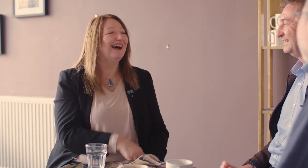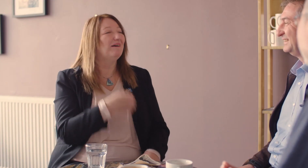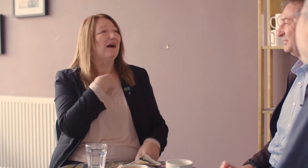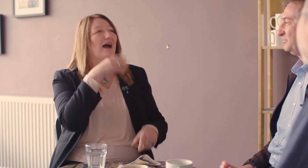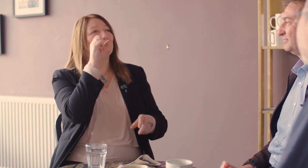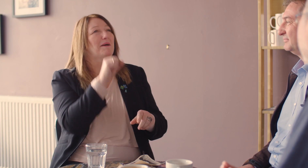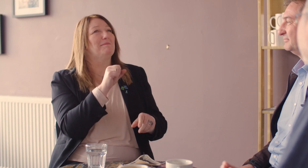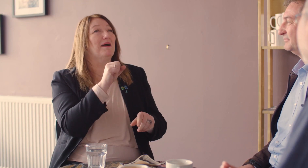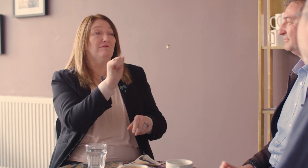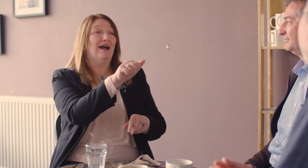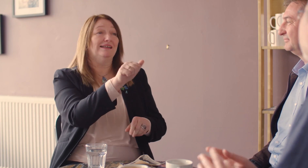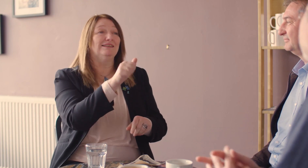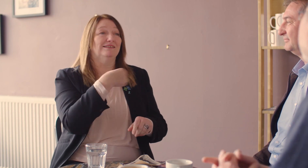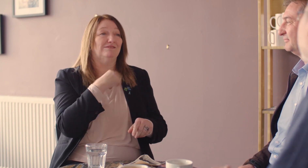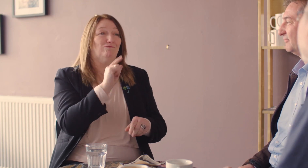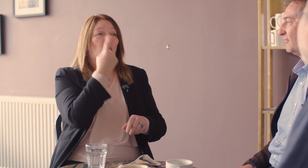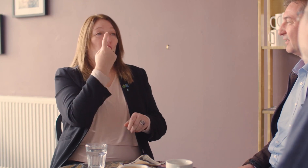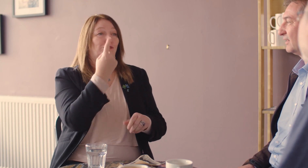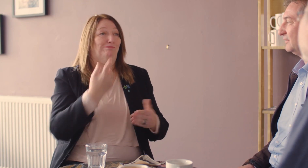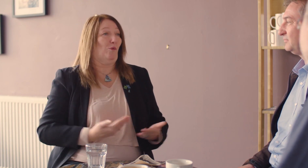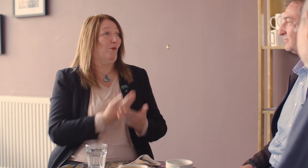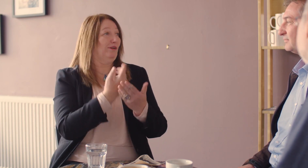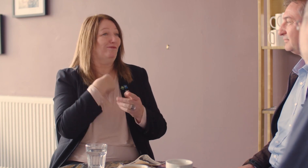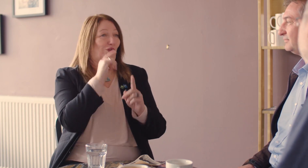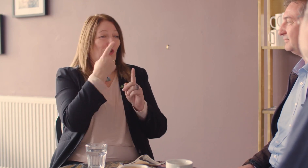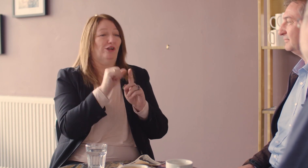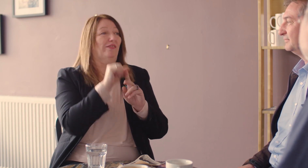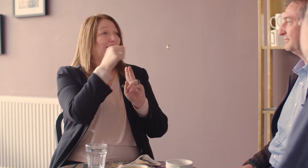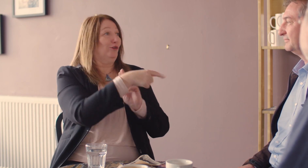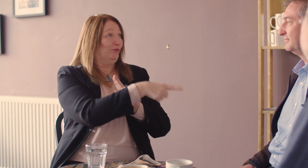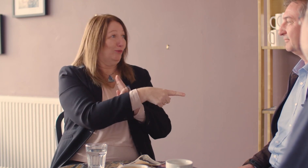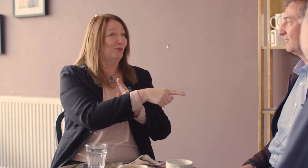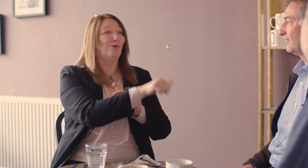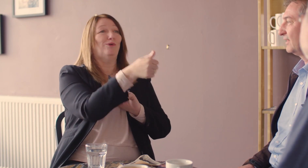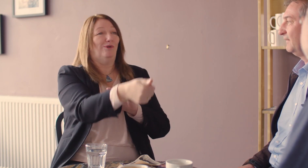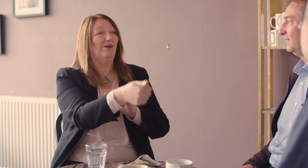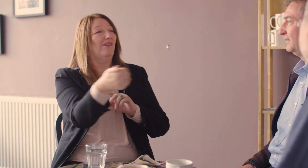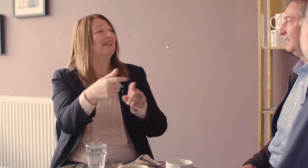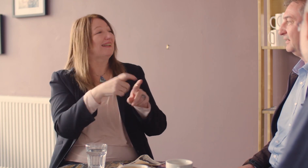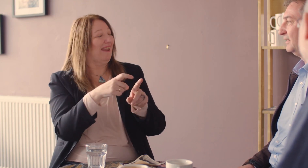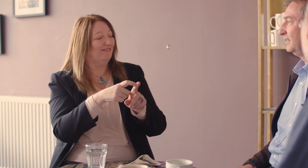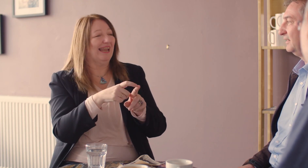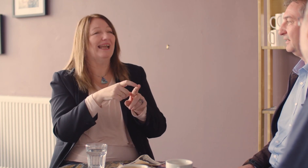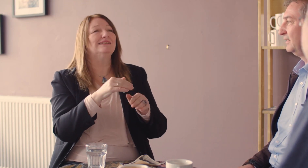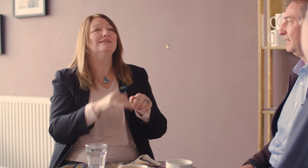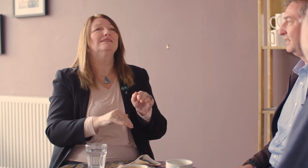I remember, you're right, I came along first, then you, and then David.